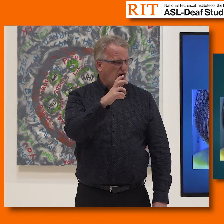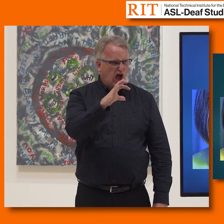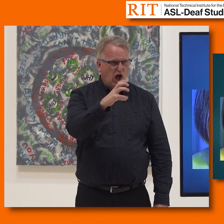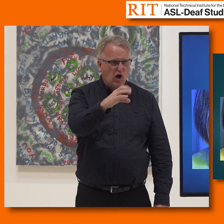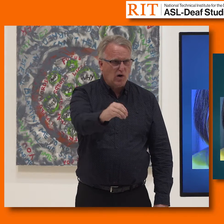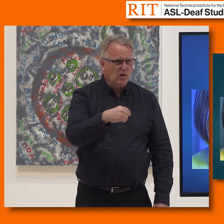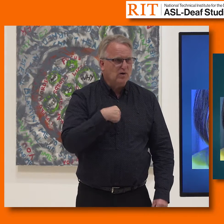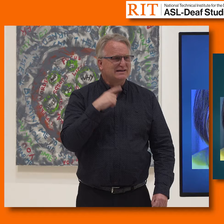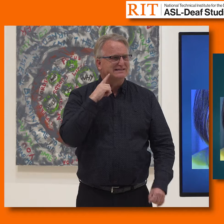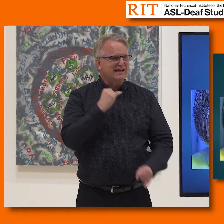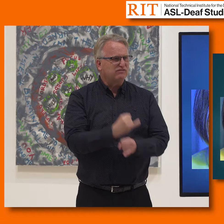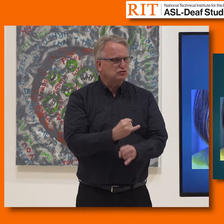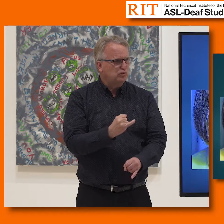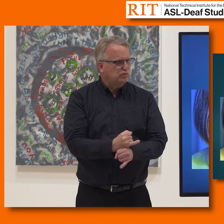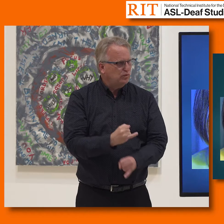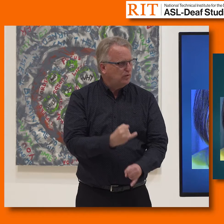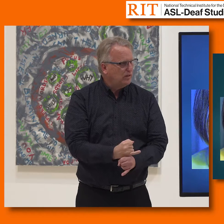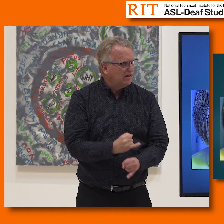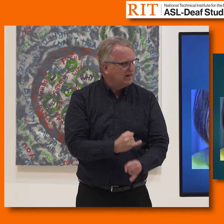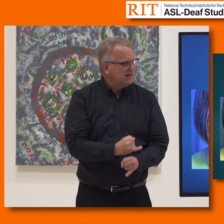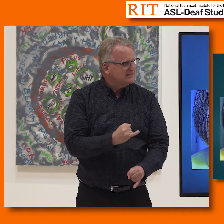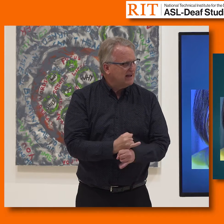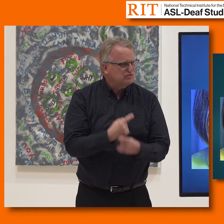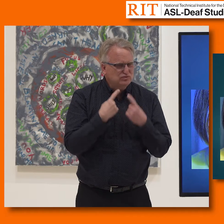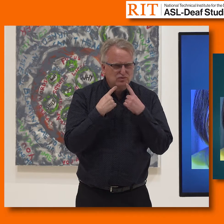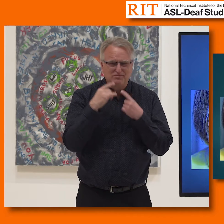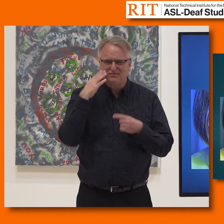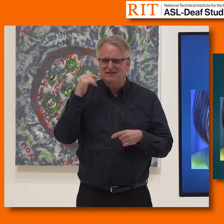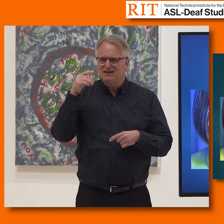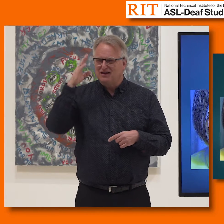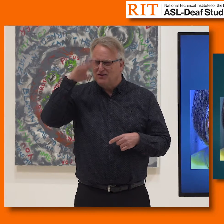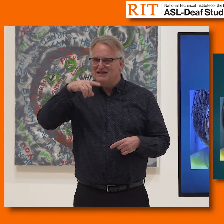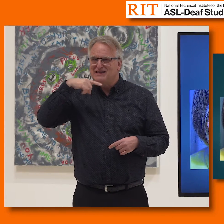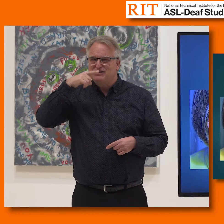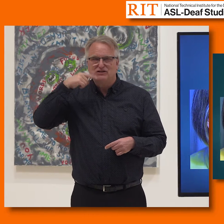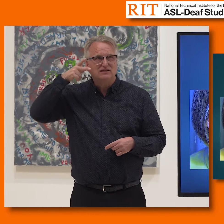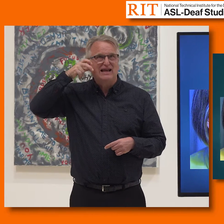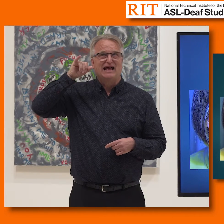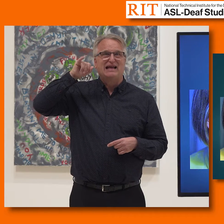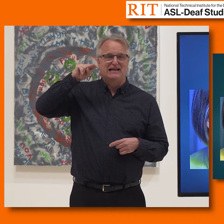was I absolutely disallowed the use of the word "institution," right?